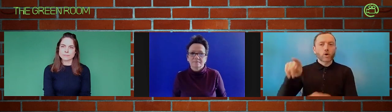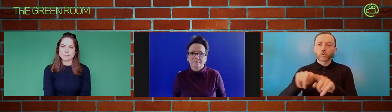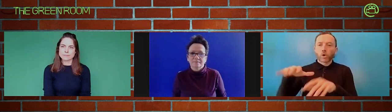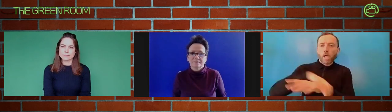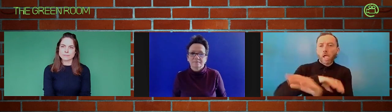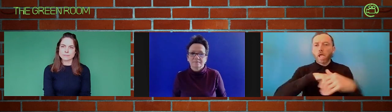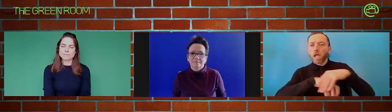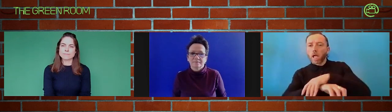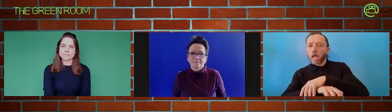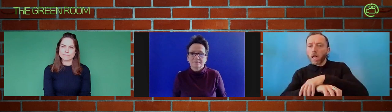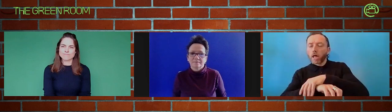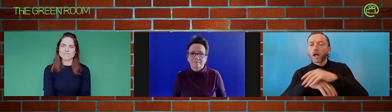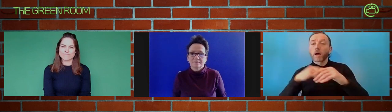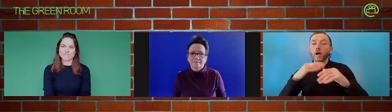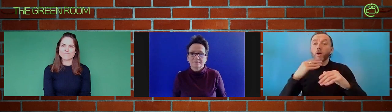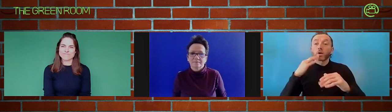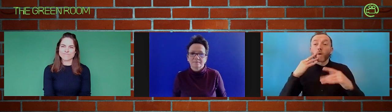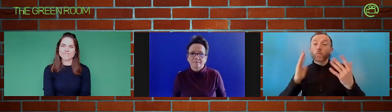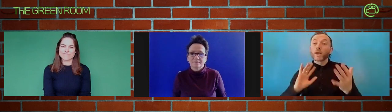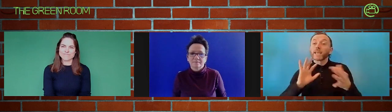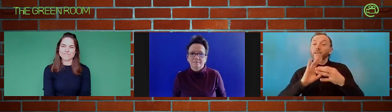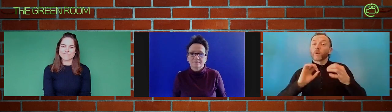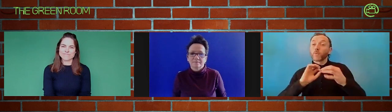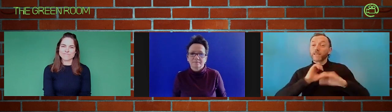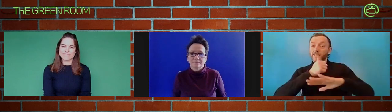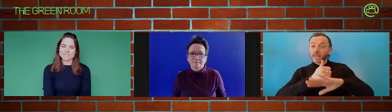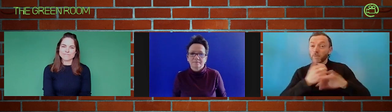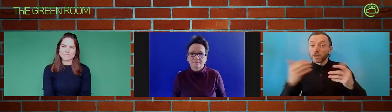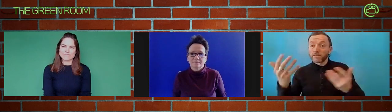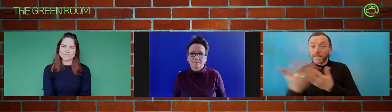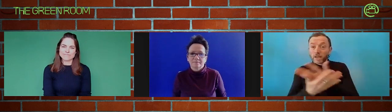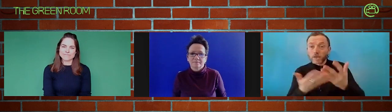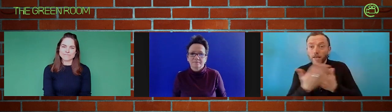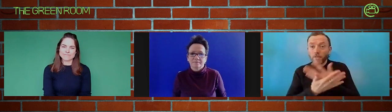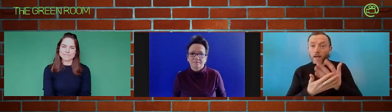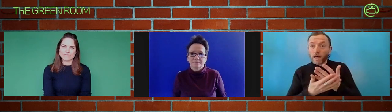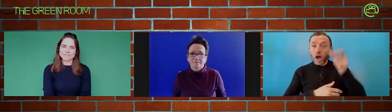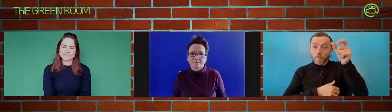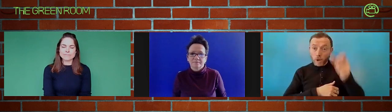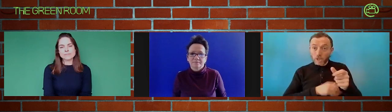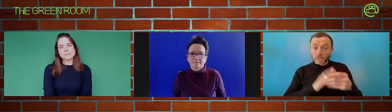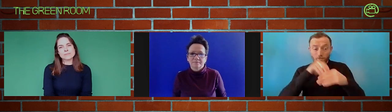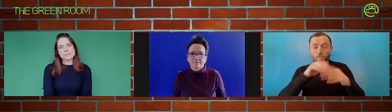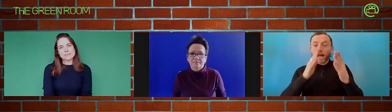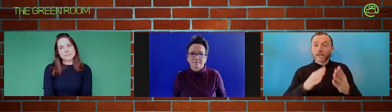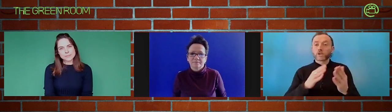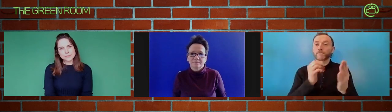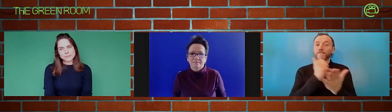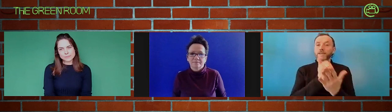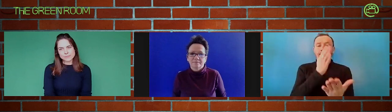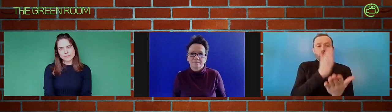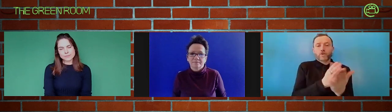it's always based around a case study. So somebody has to bring an example. You know, it's not just like 'oh, wouldn't